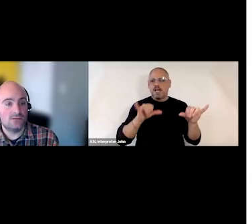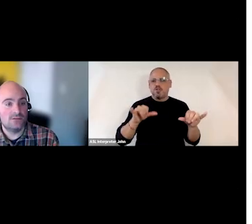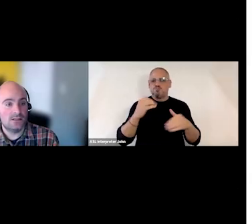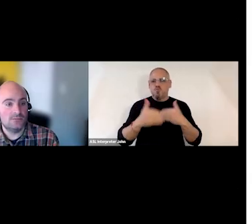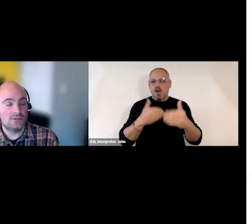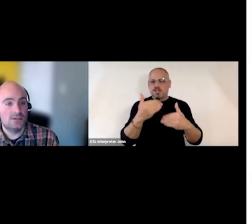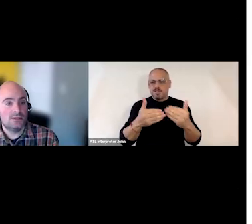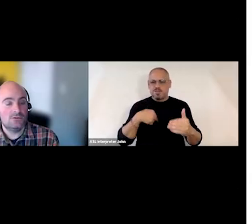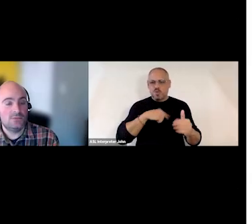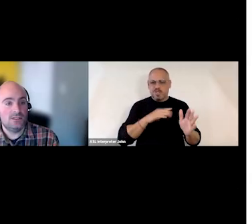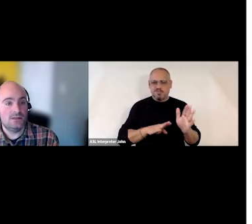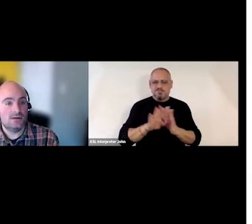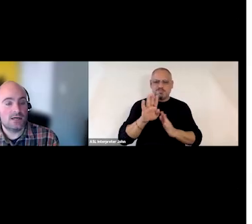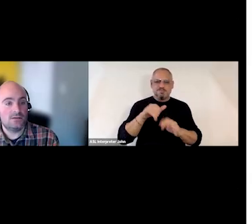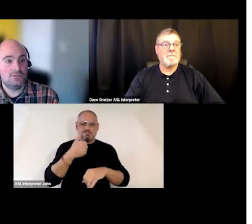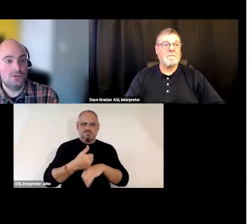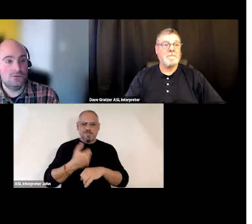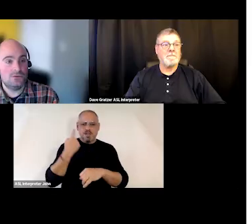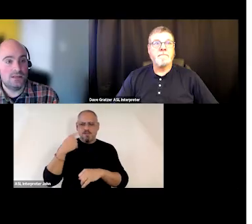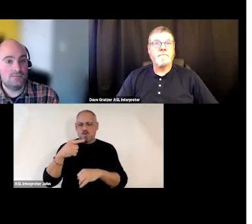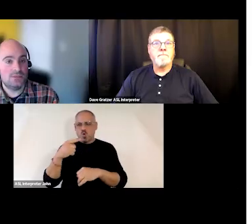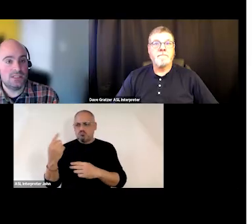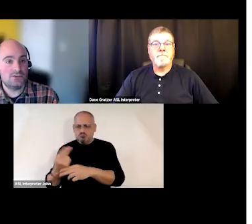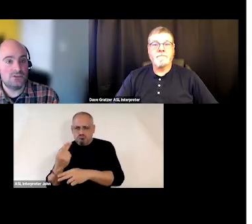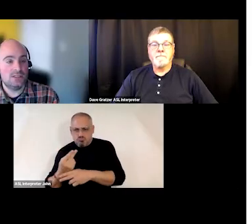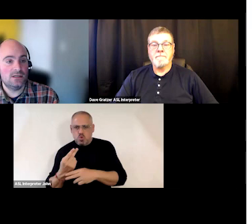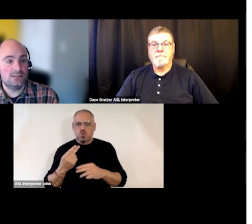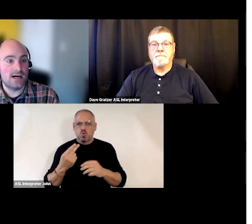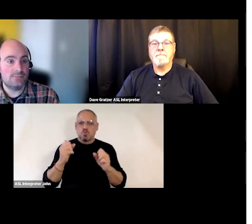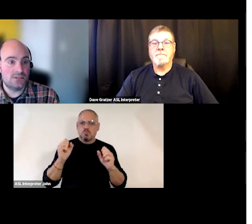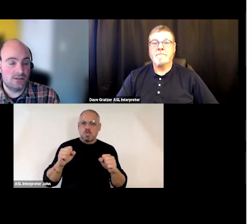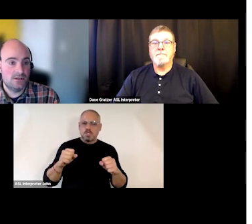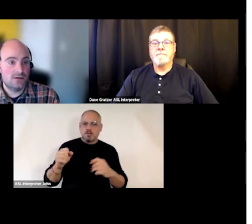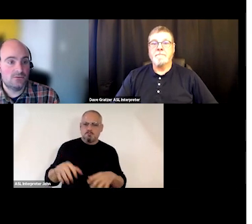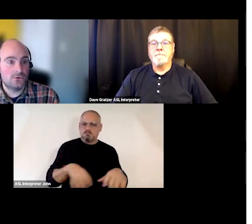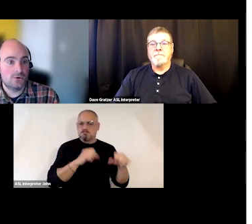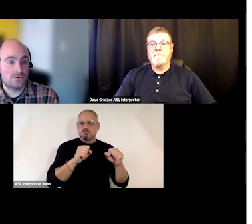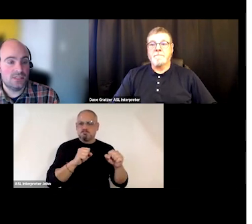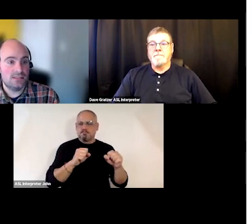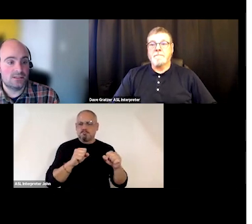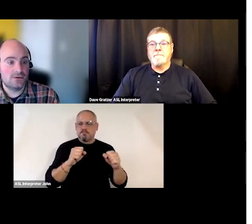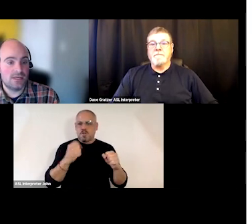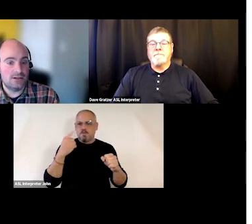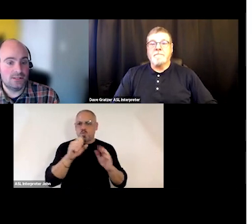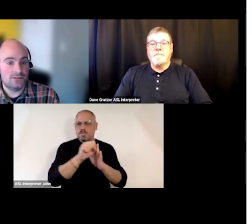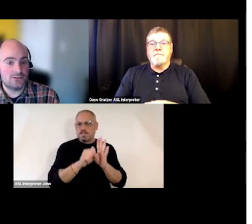that we developed to be kind of used and potentially adopted for states and localities.